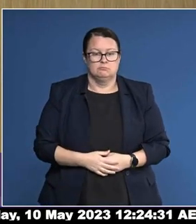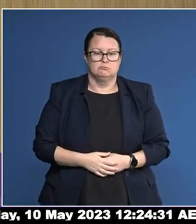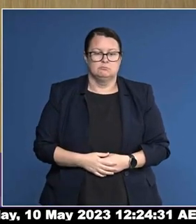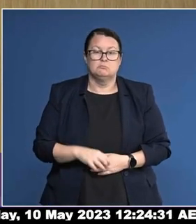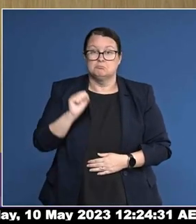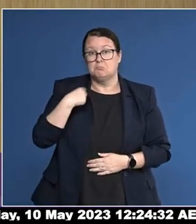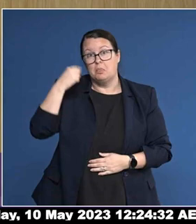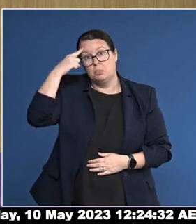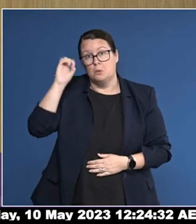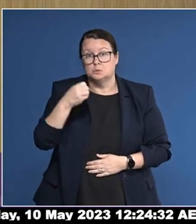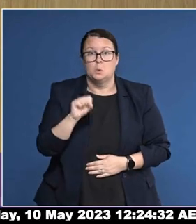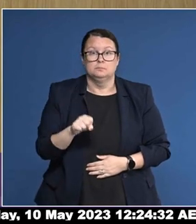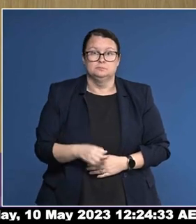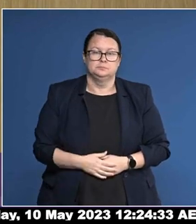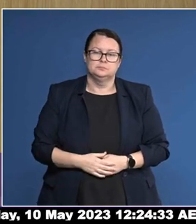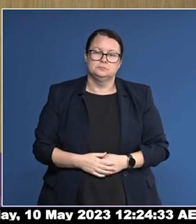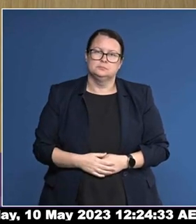Alright. So, let's go to Attachment 1.